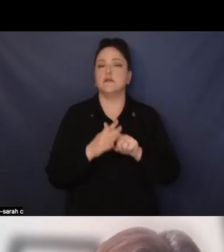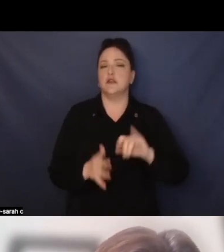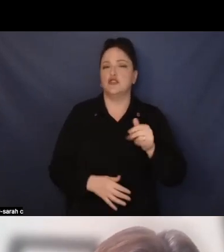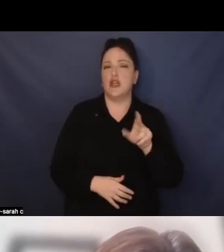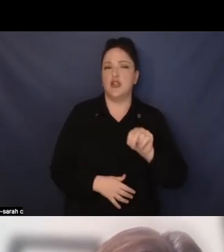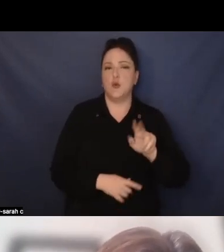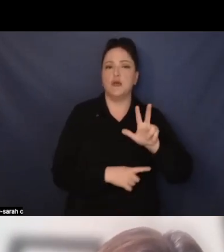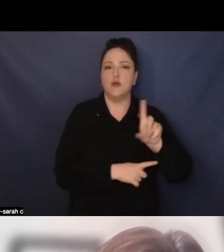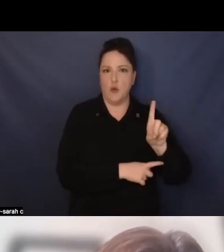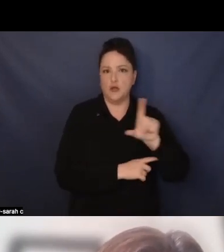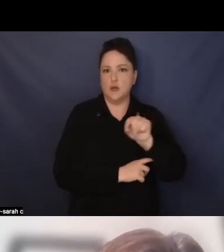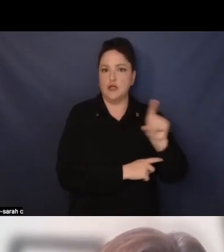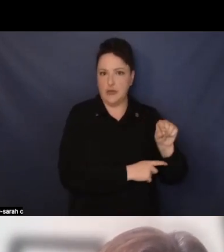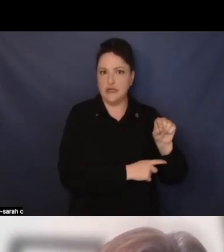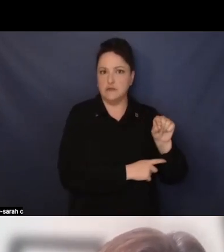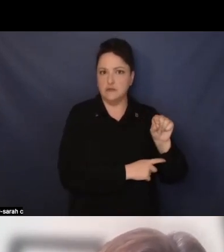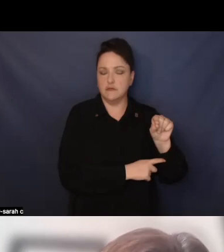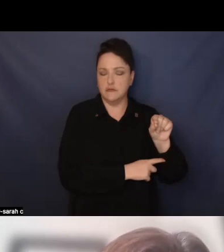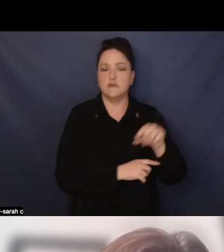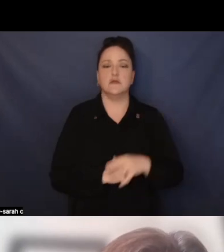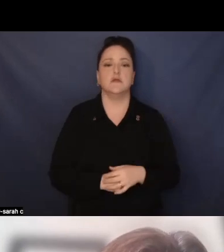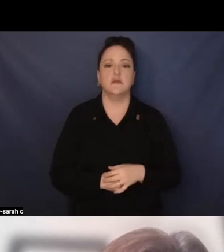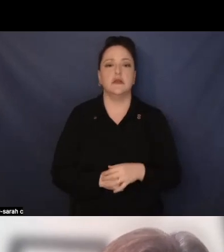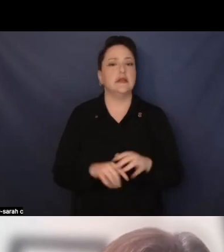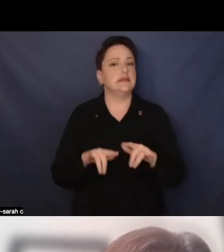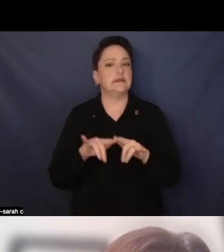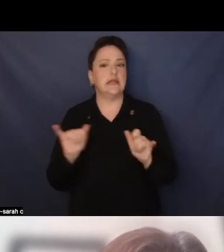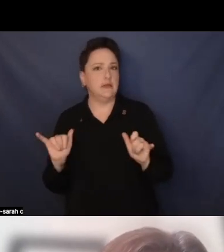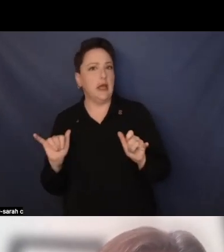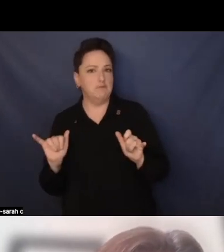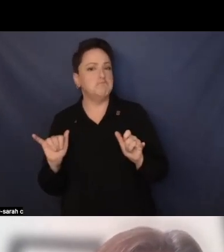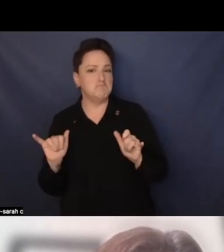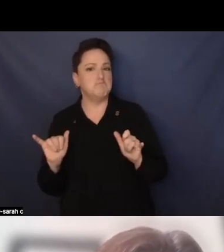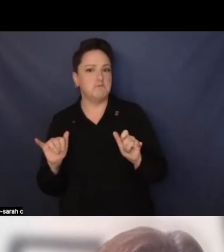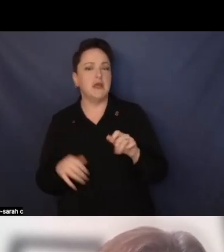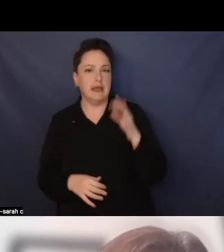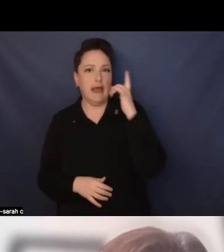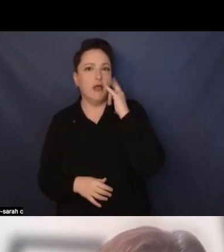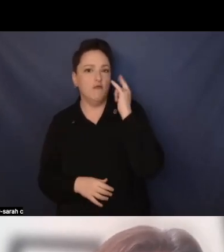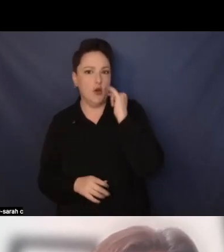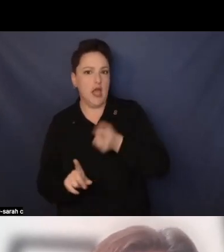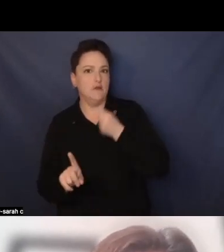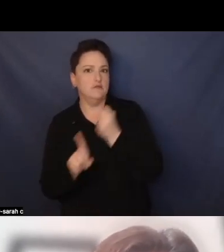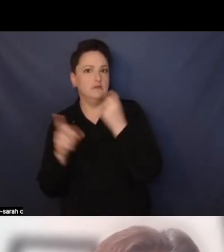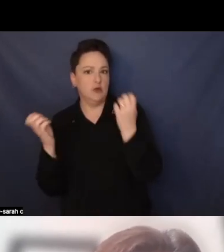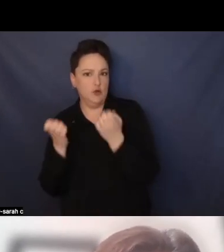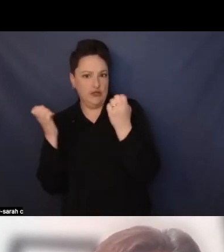also beginning. And then we have the ending of these emergencies for the federal side May 11th,